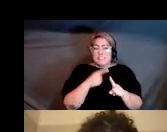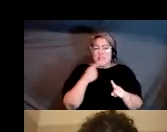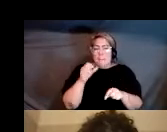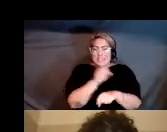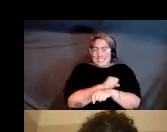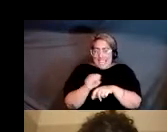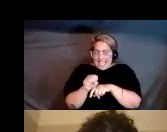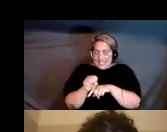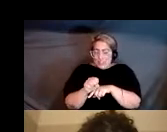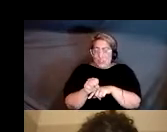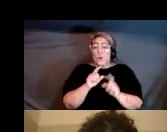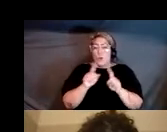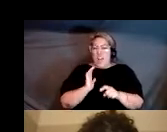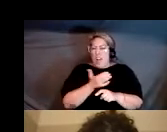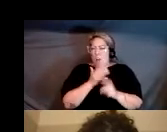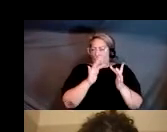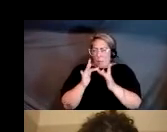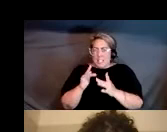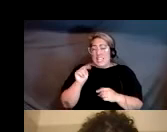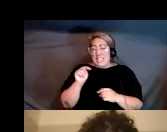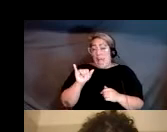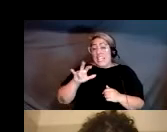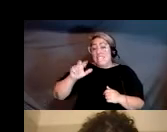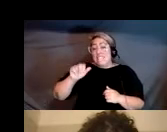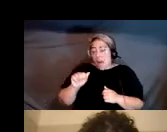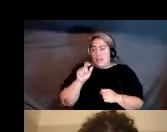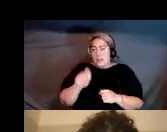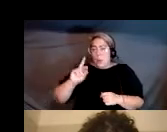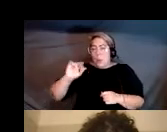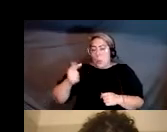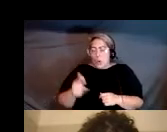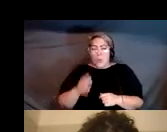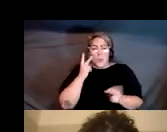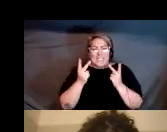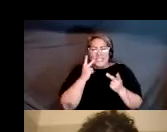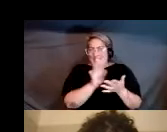you can watch some of these videos from both